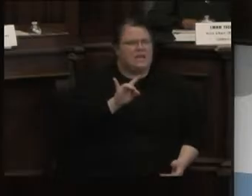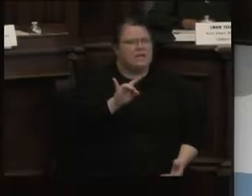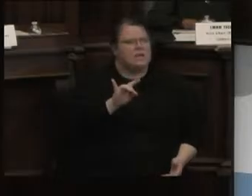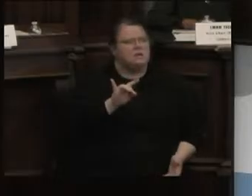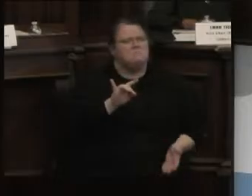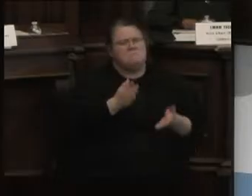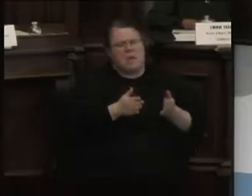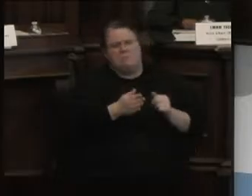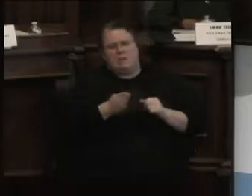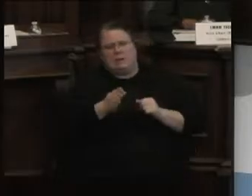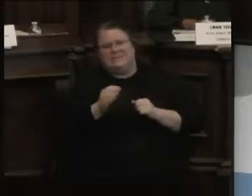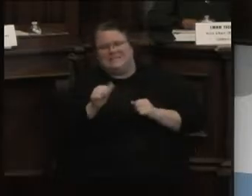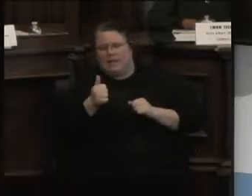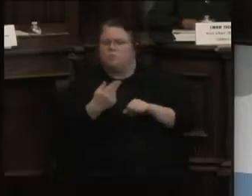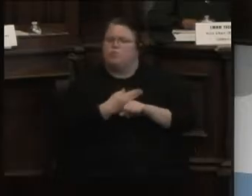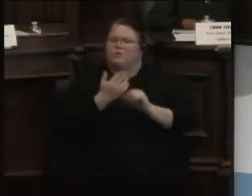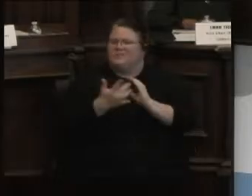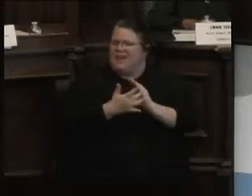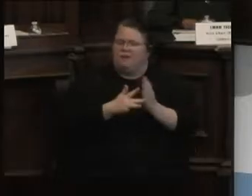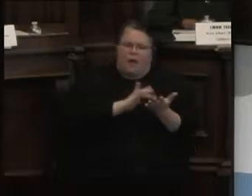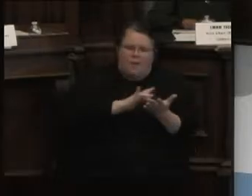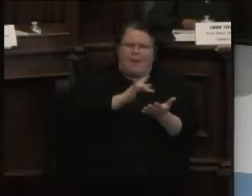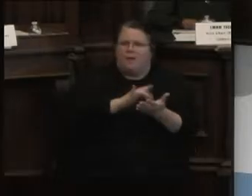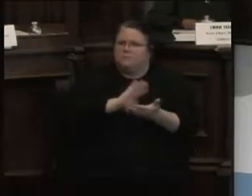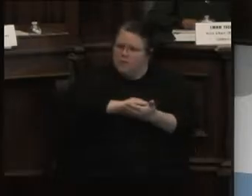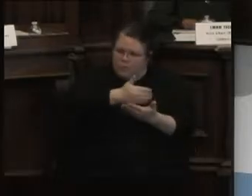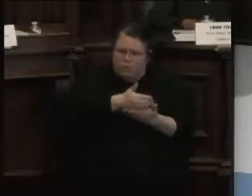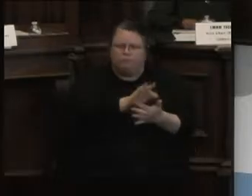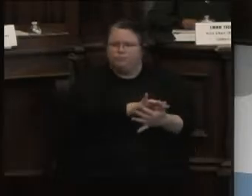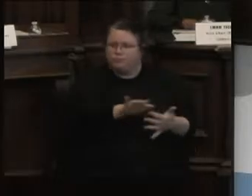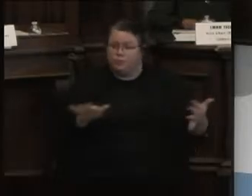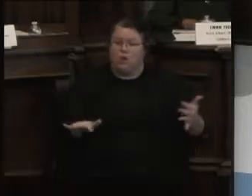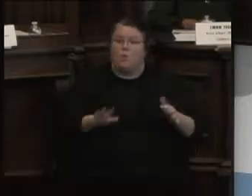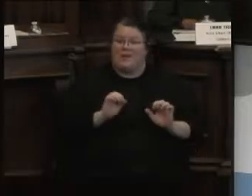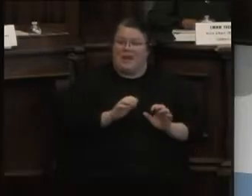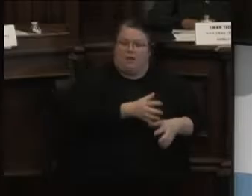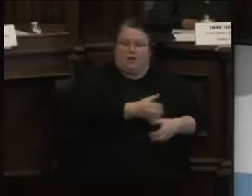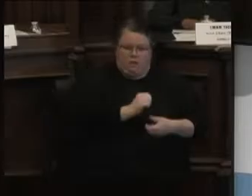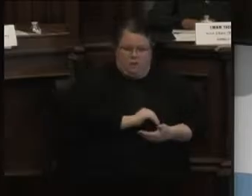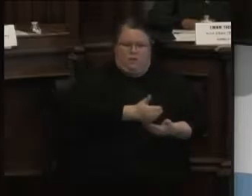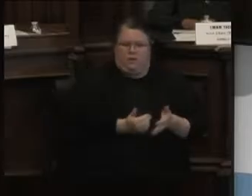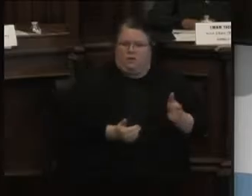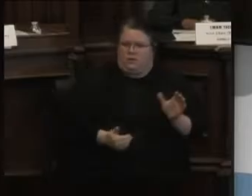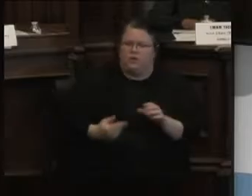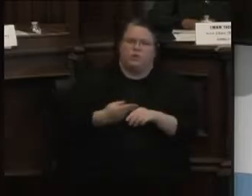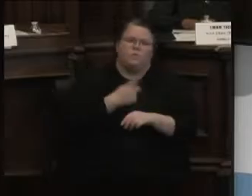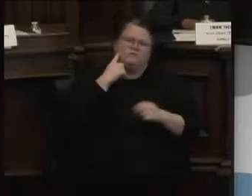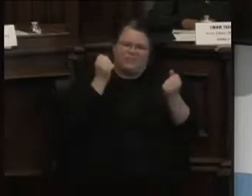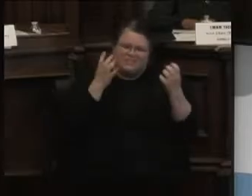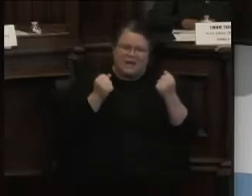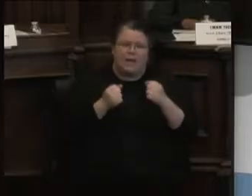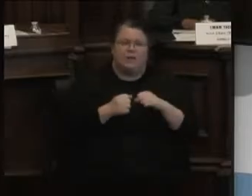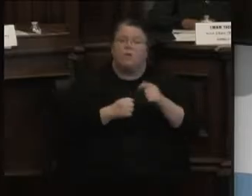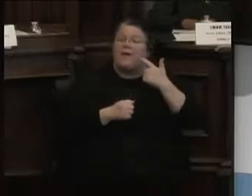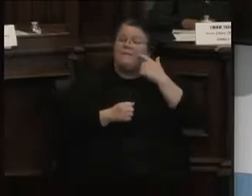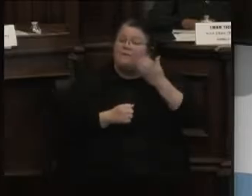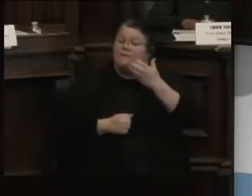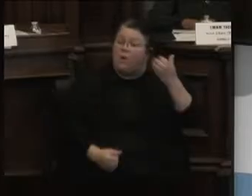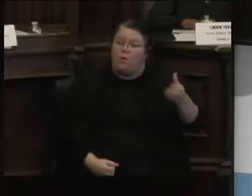have eight different. Different